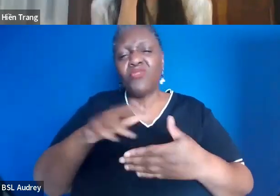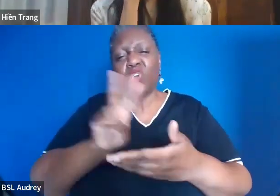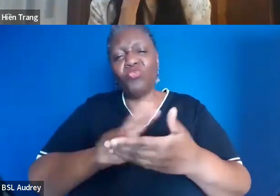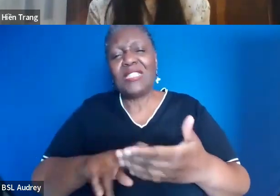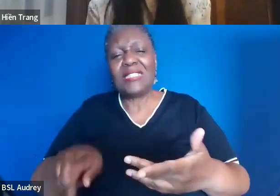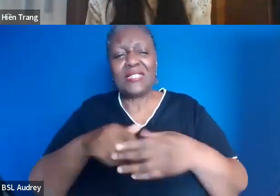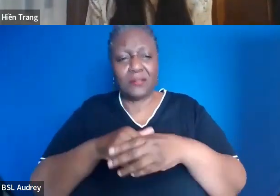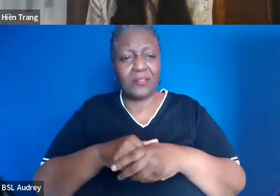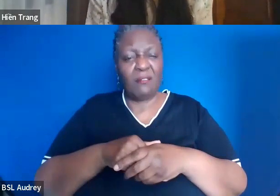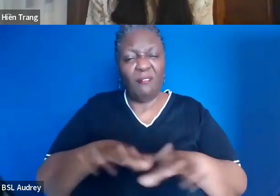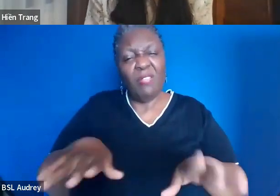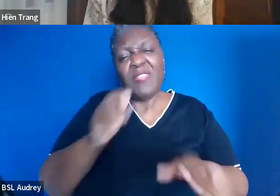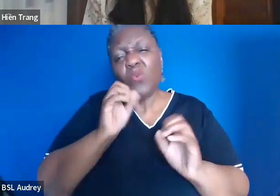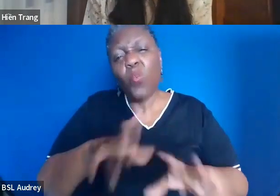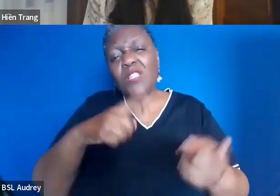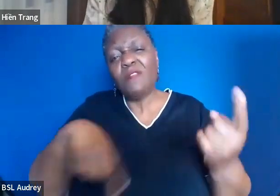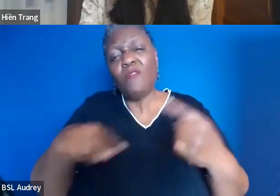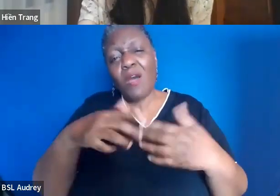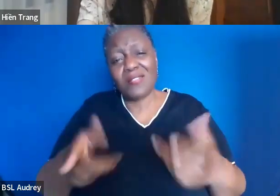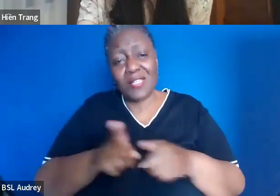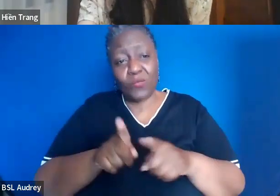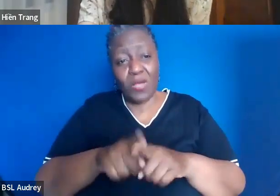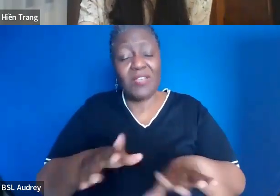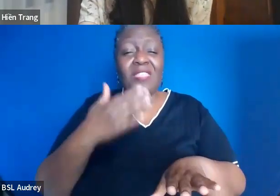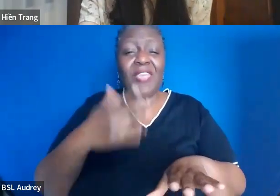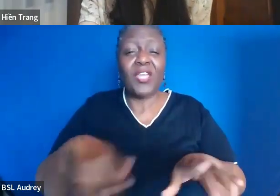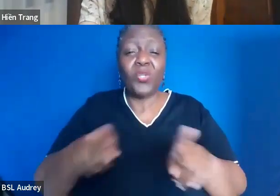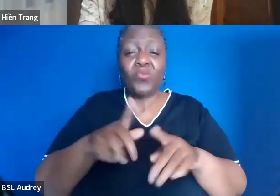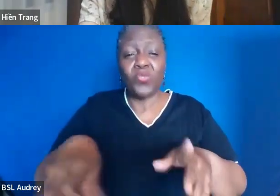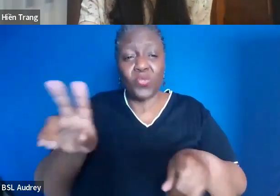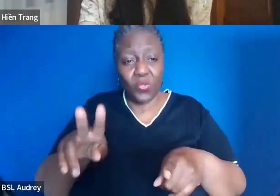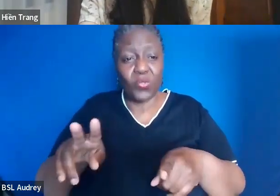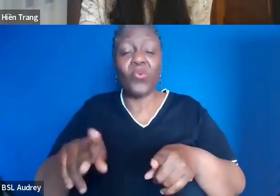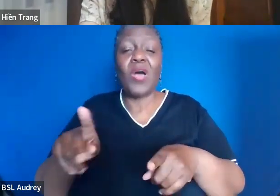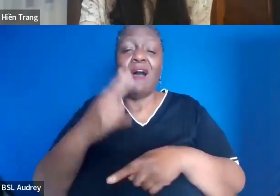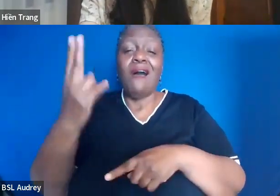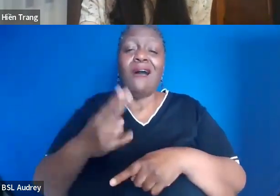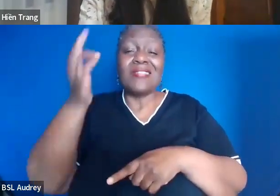this was very wonderful for us as well thank you once again to Arts Council England if you would